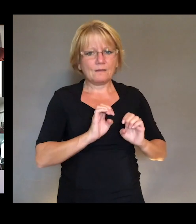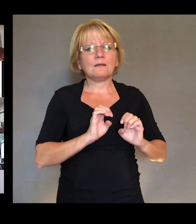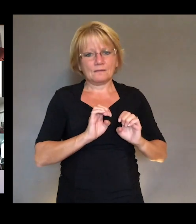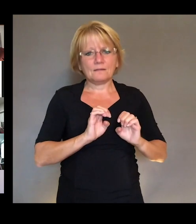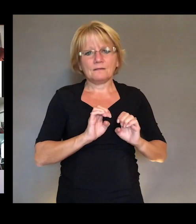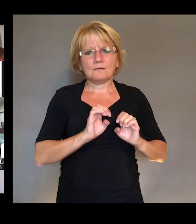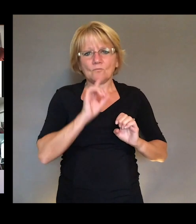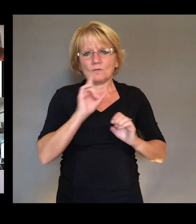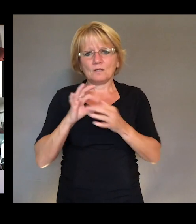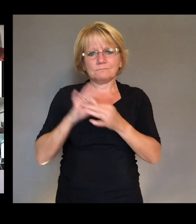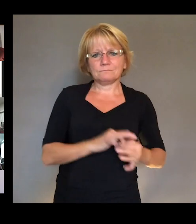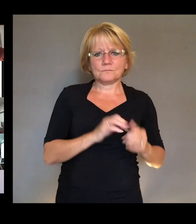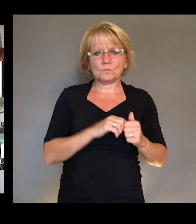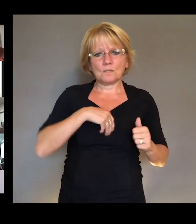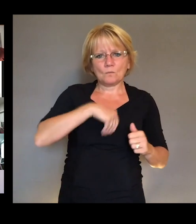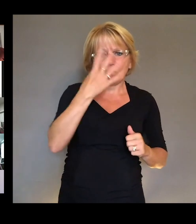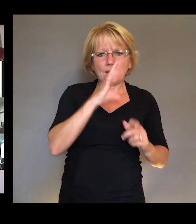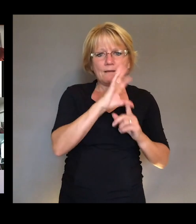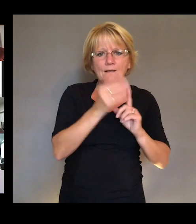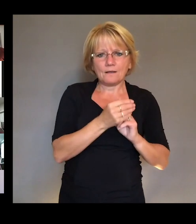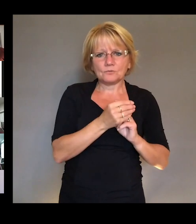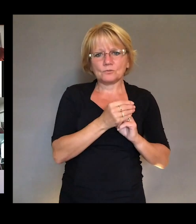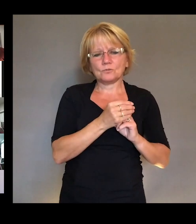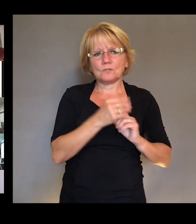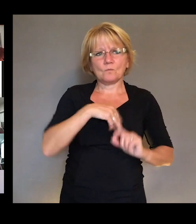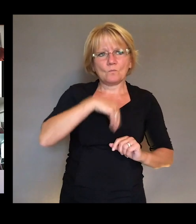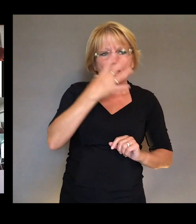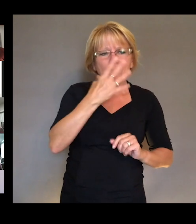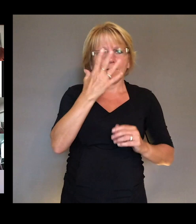is all rooted in our white culture and white ideologies.